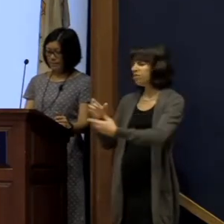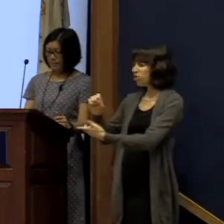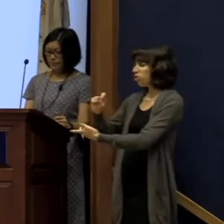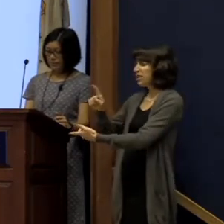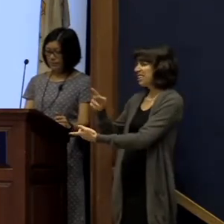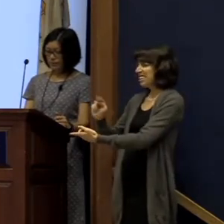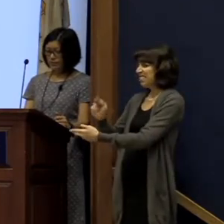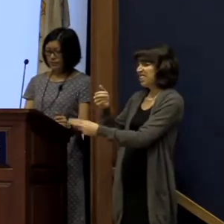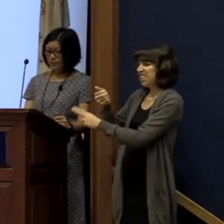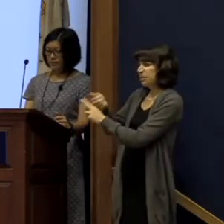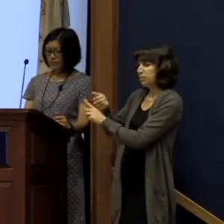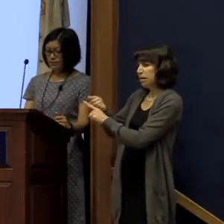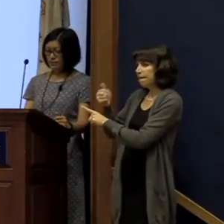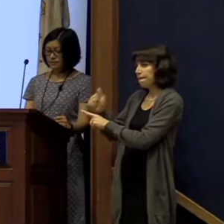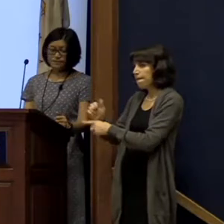Hopefully this works